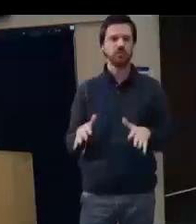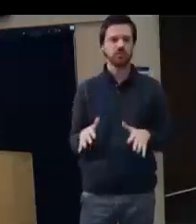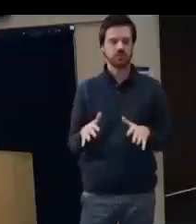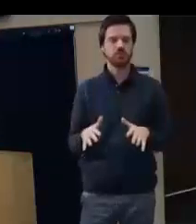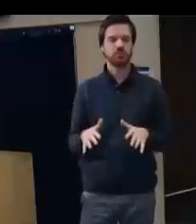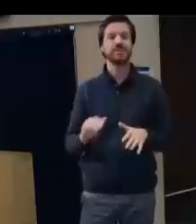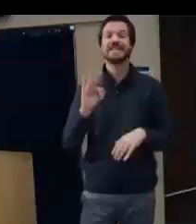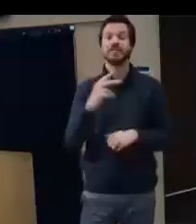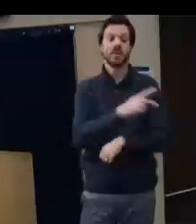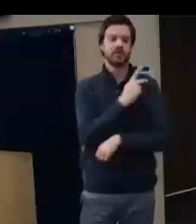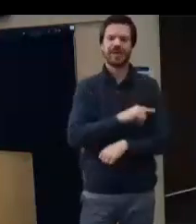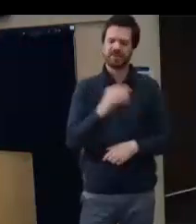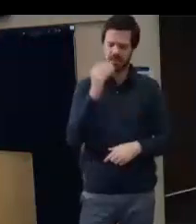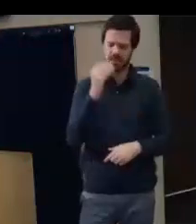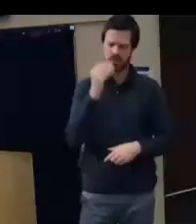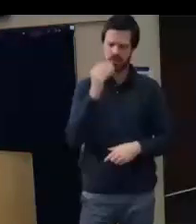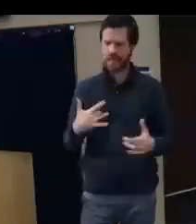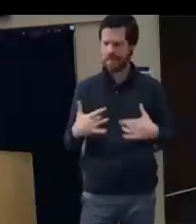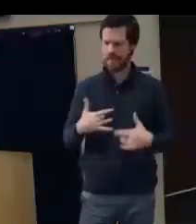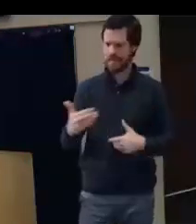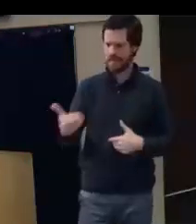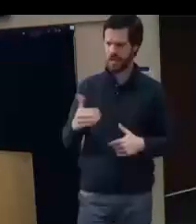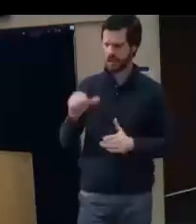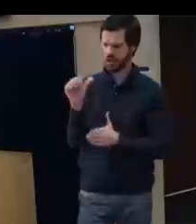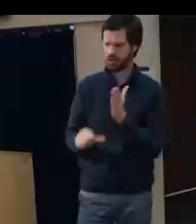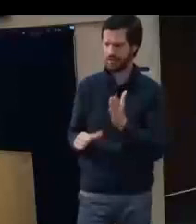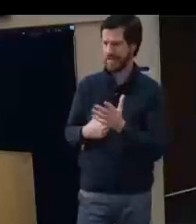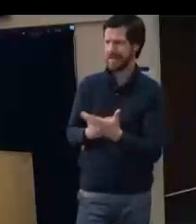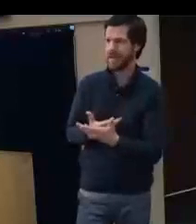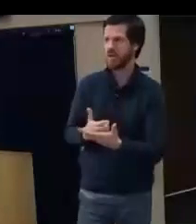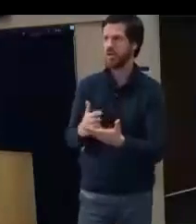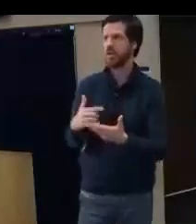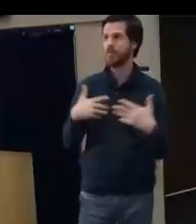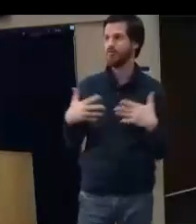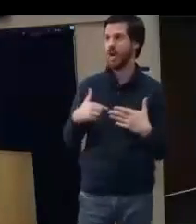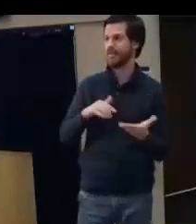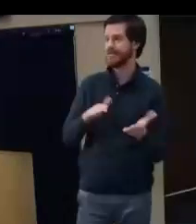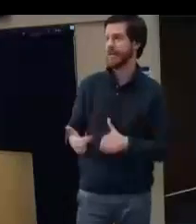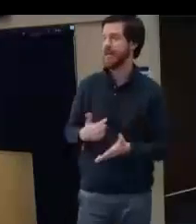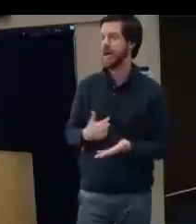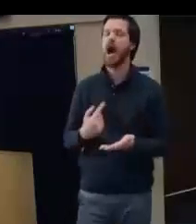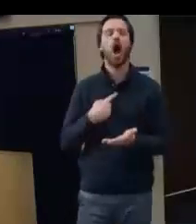if a patient tells me I'm worried about upcoming surgery or I'm afraid of dying I always say tell